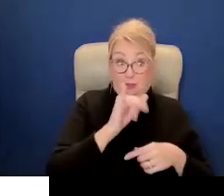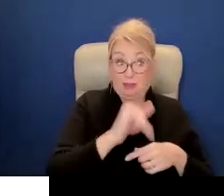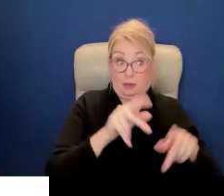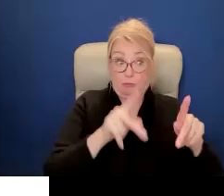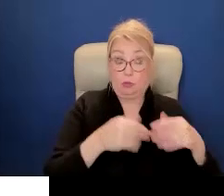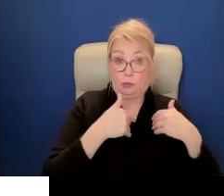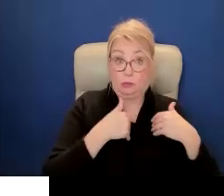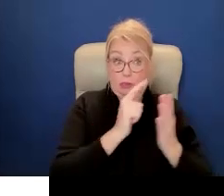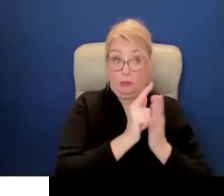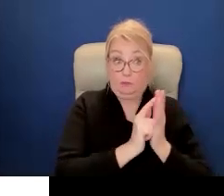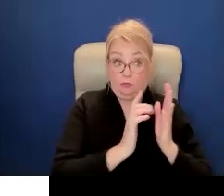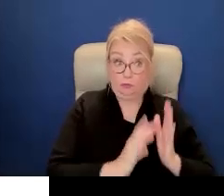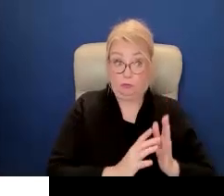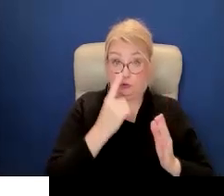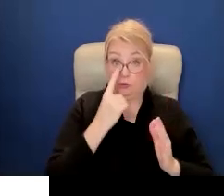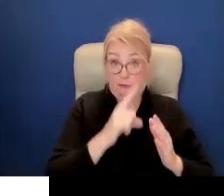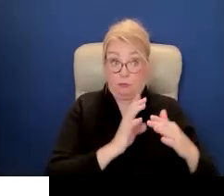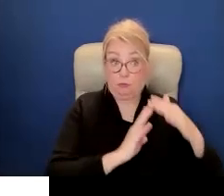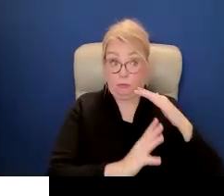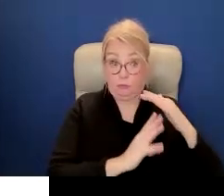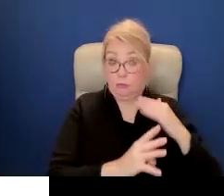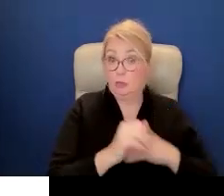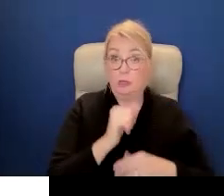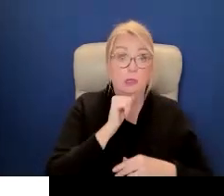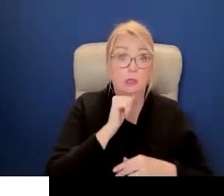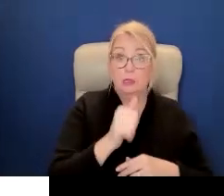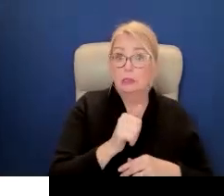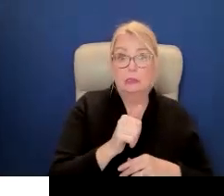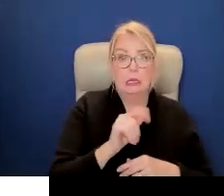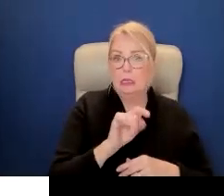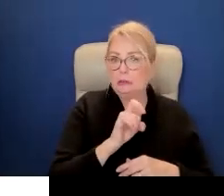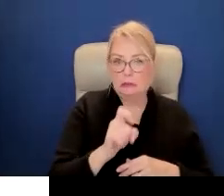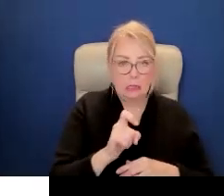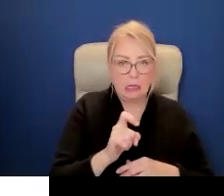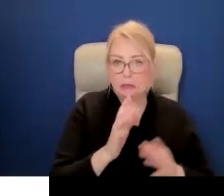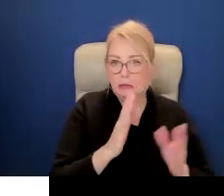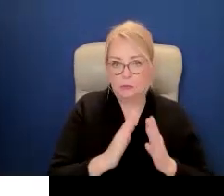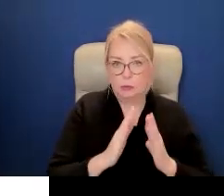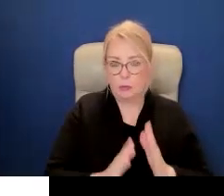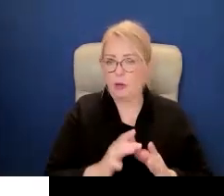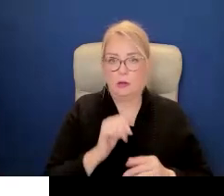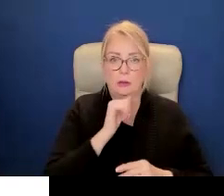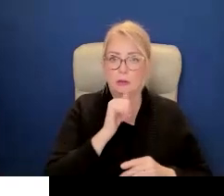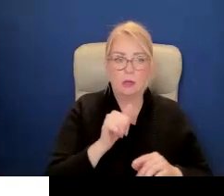and confirm that it's an attorney, not a notario, not a tax preparer, because we anticipate that